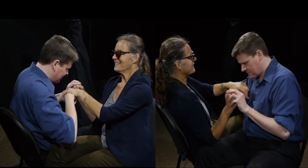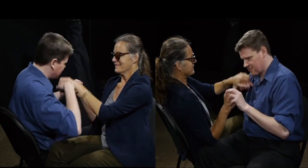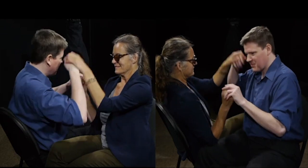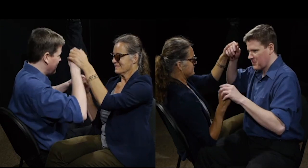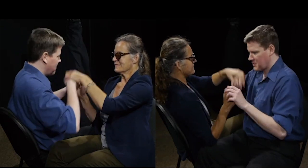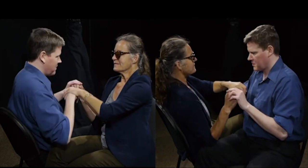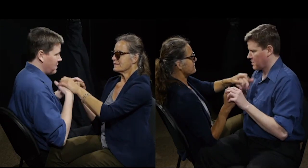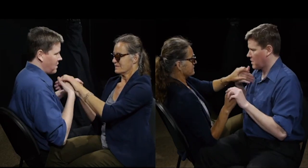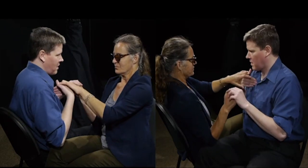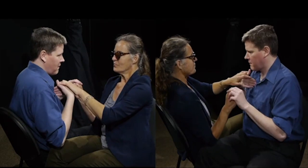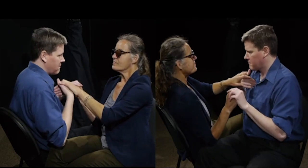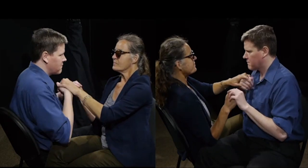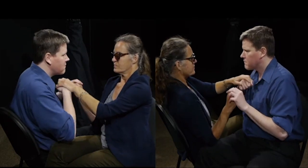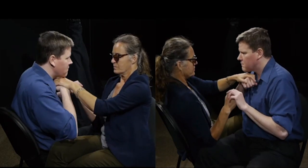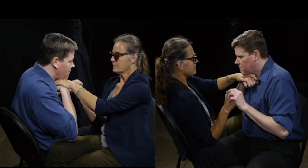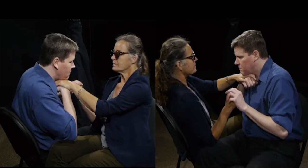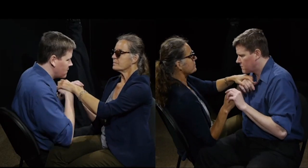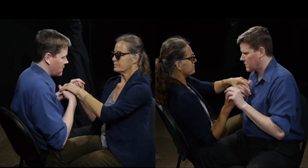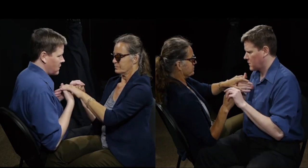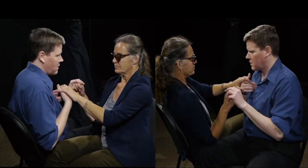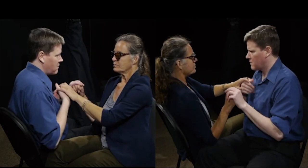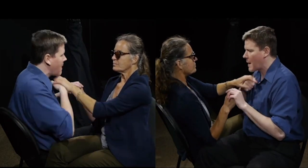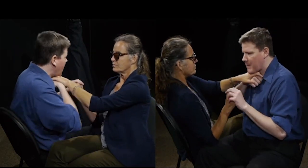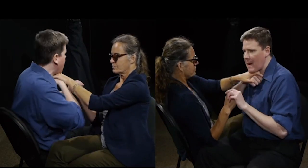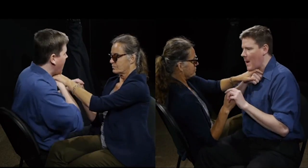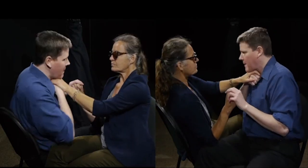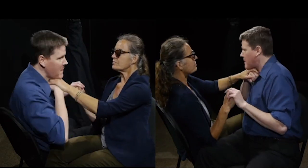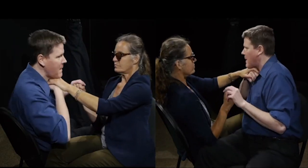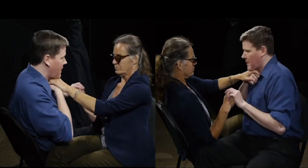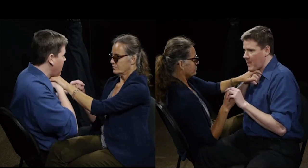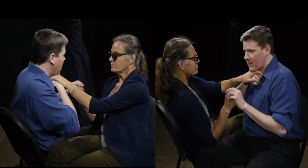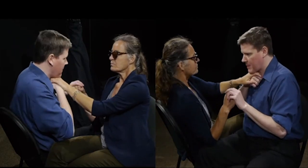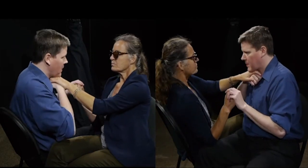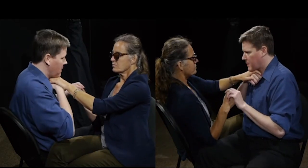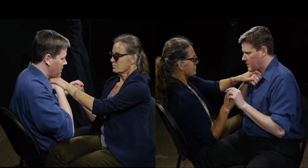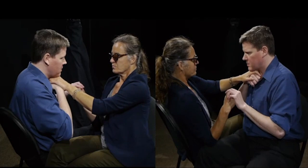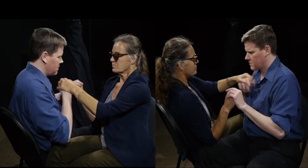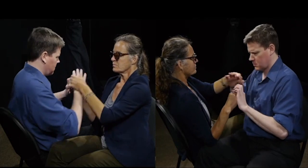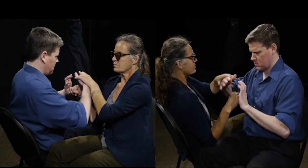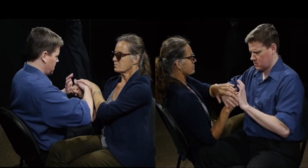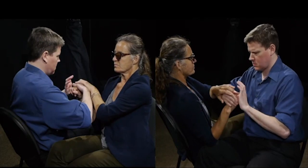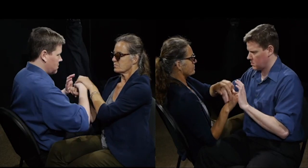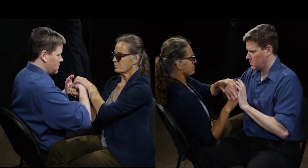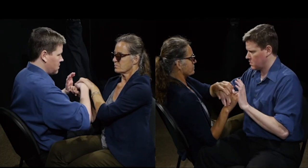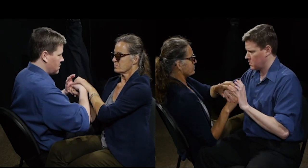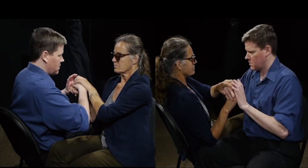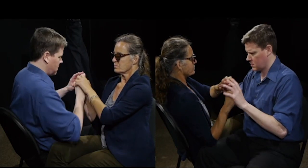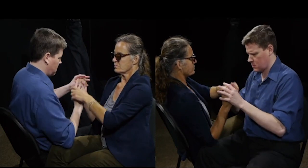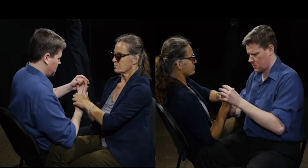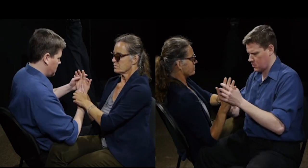feeling my head shaking, me delivering a puff of air to the back of your hand, or the back of your hand against my forehead feeling my head shaking.